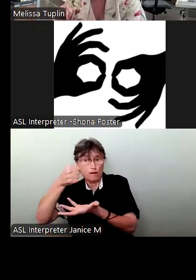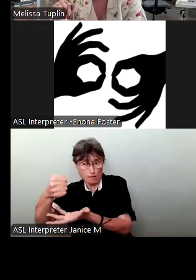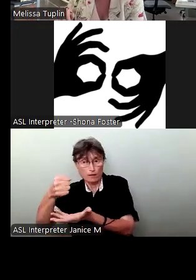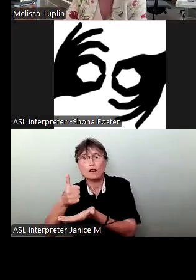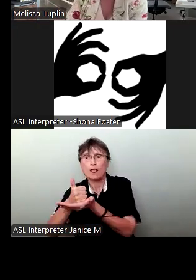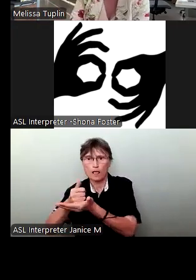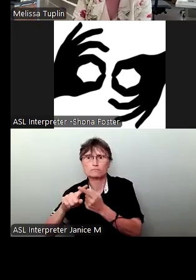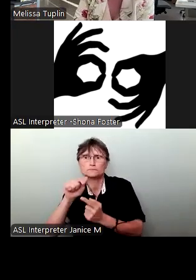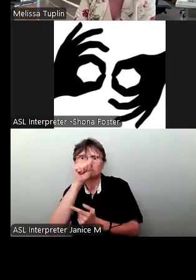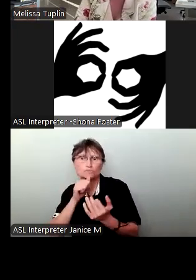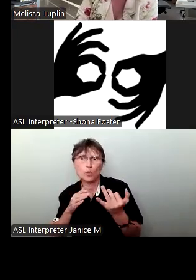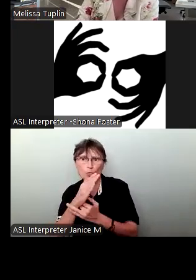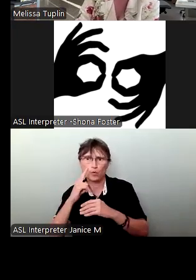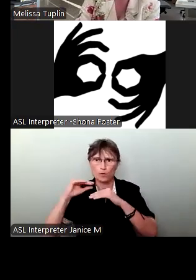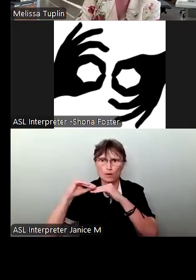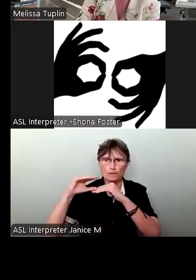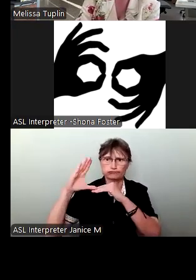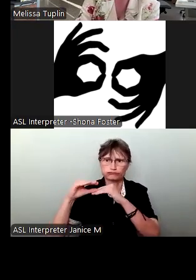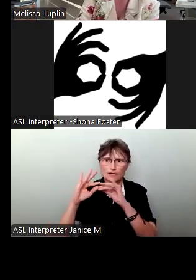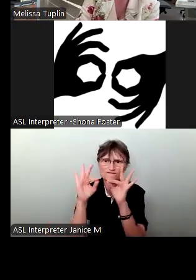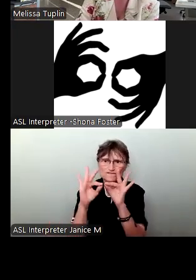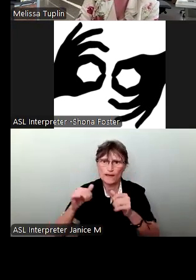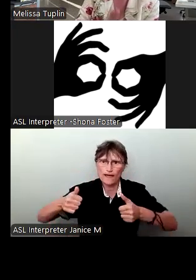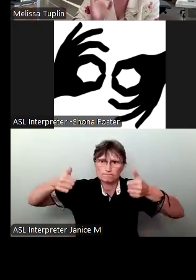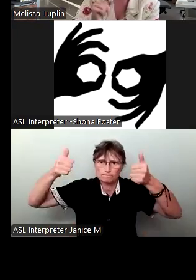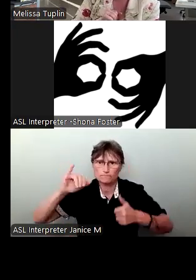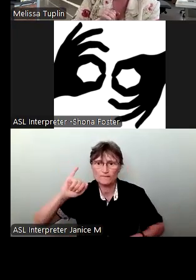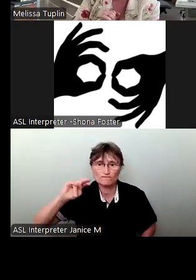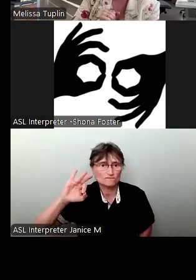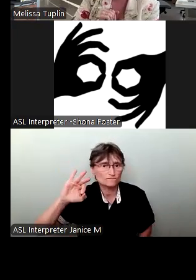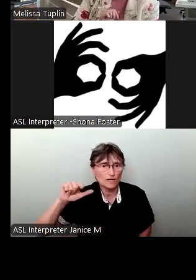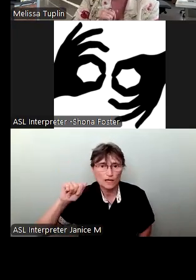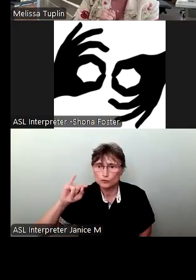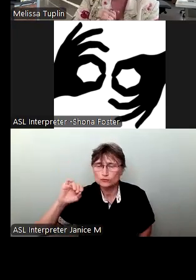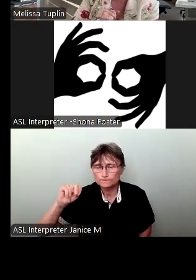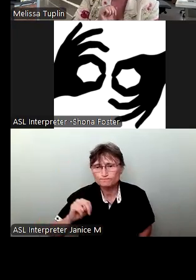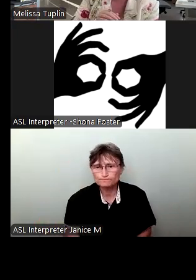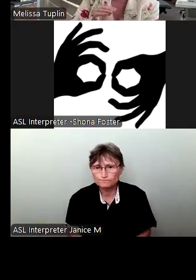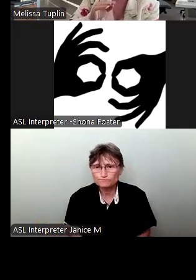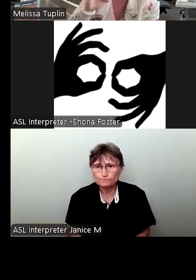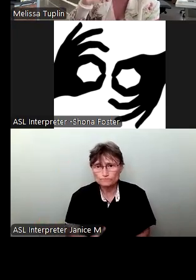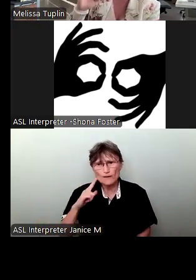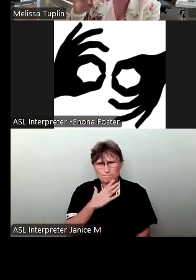about what it means for your organization. And I'll also state here that we're not